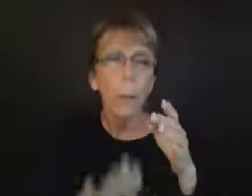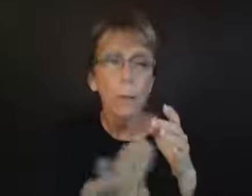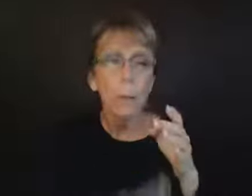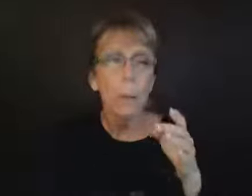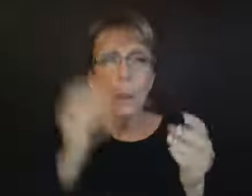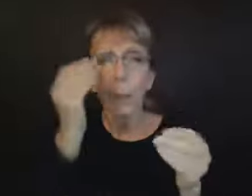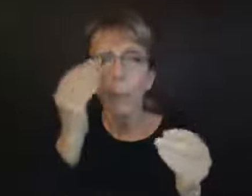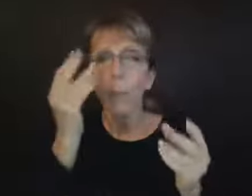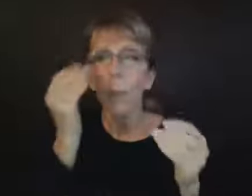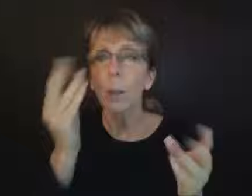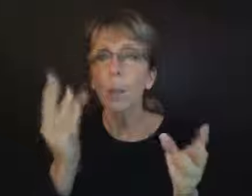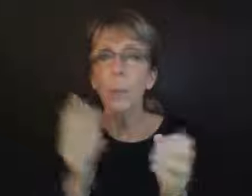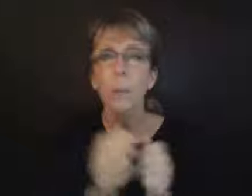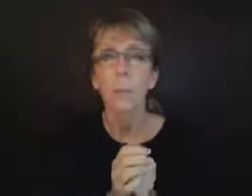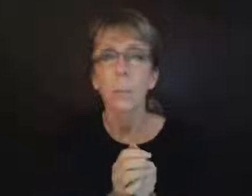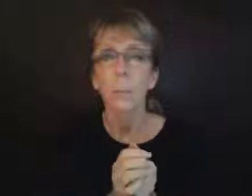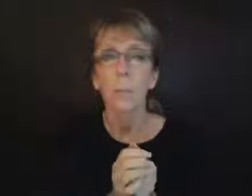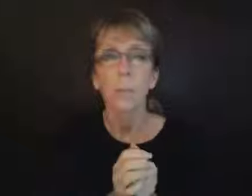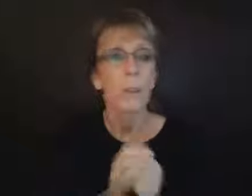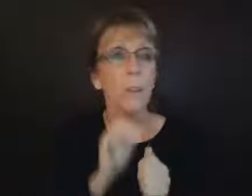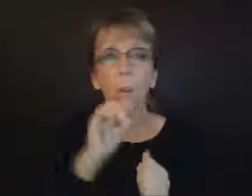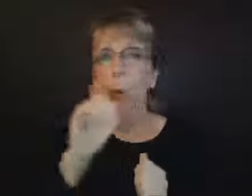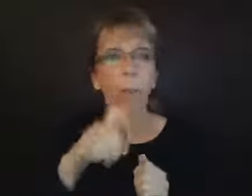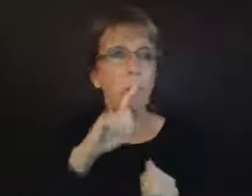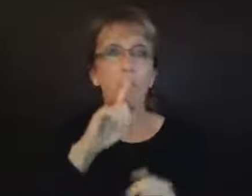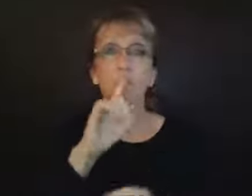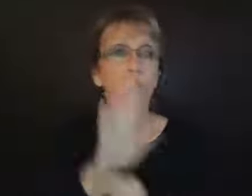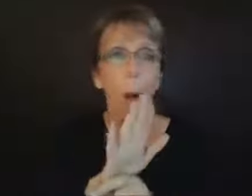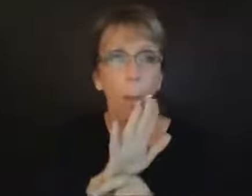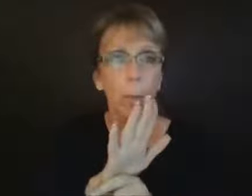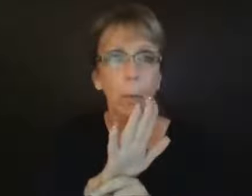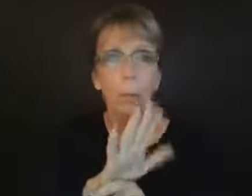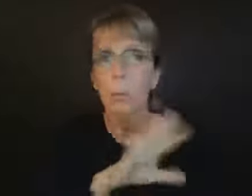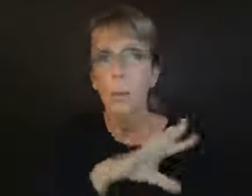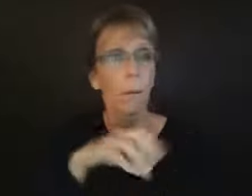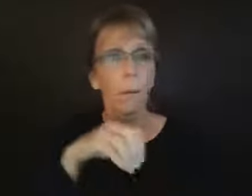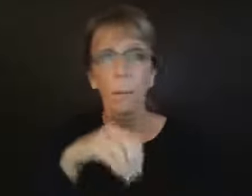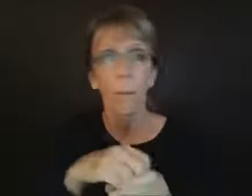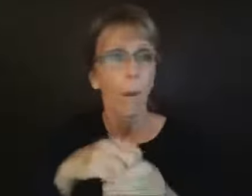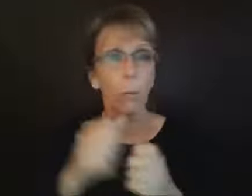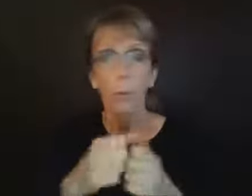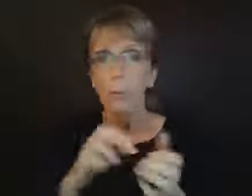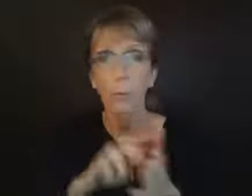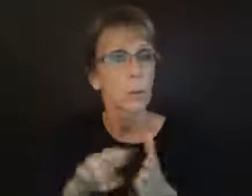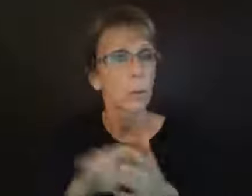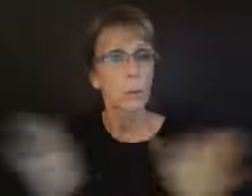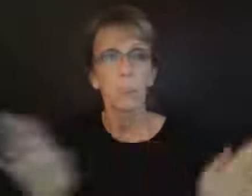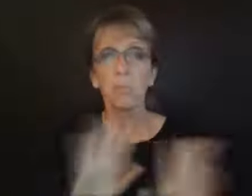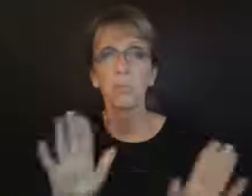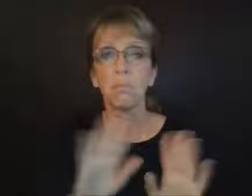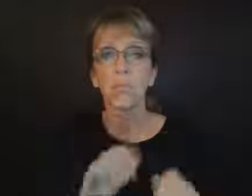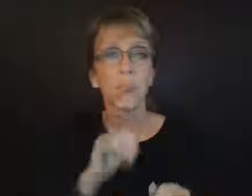and some basic information. You don't have to promise to be involved in research.